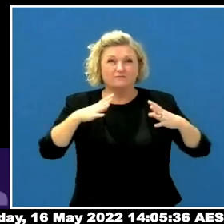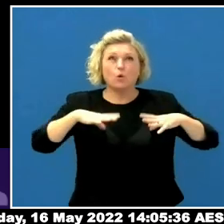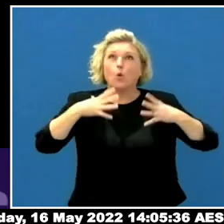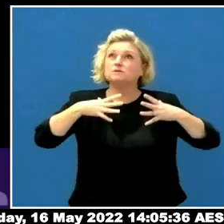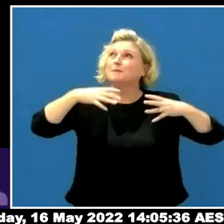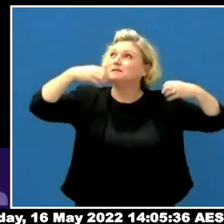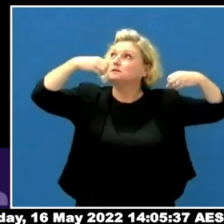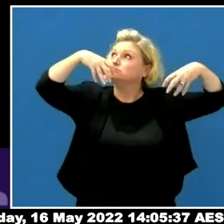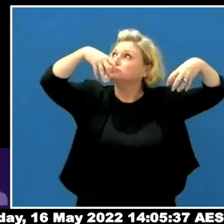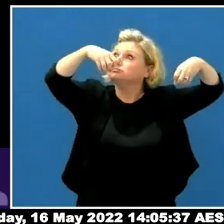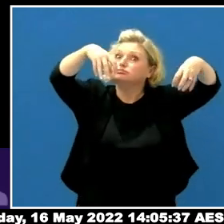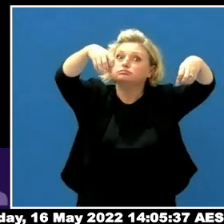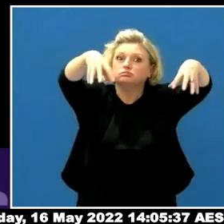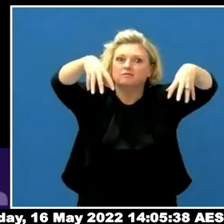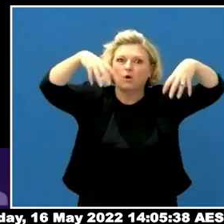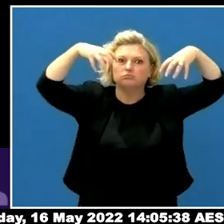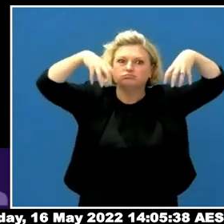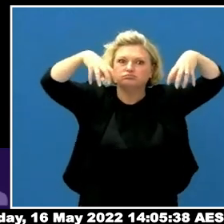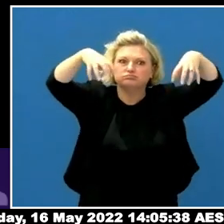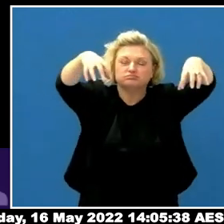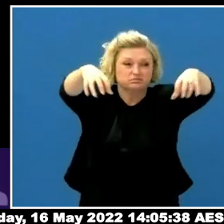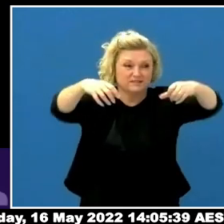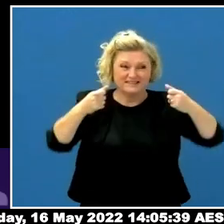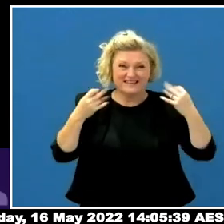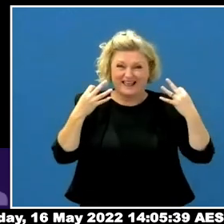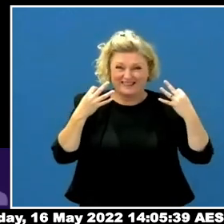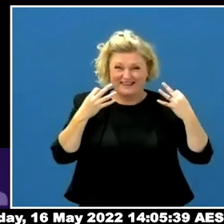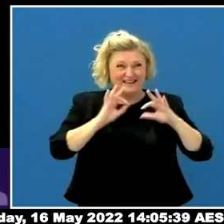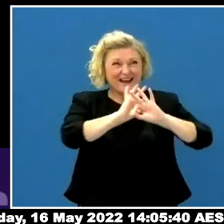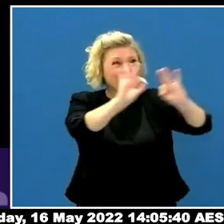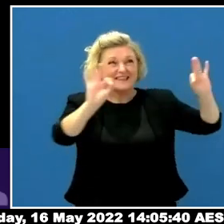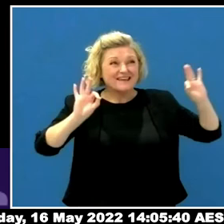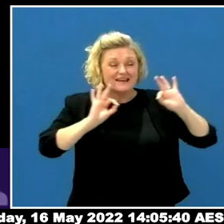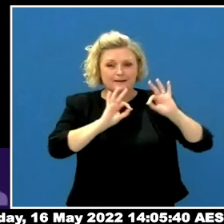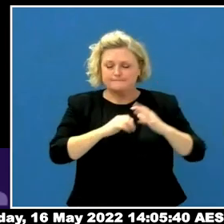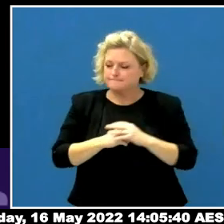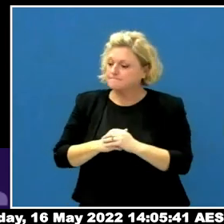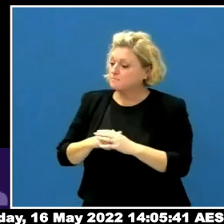Were you consulted at all before the move to Mount Druitt to Paull Street, do